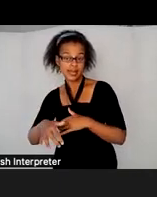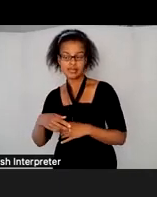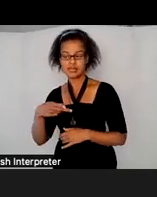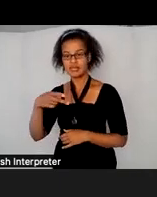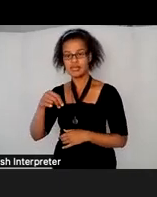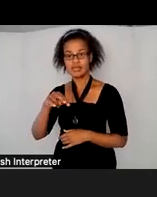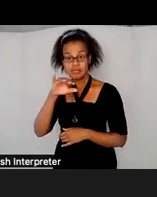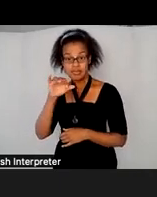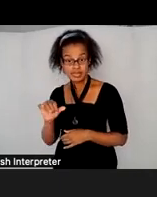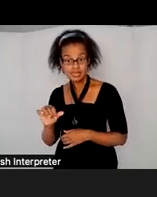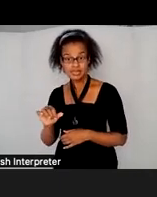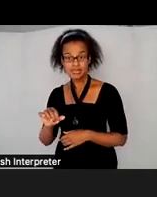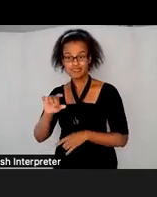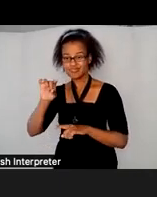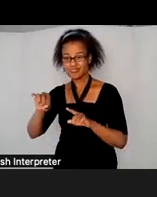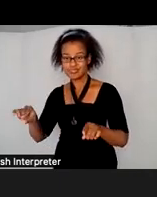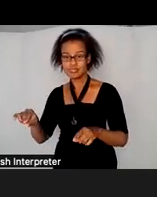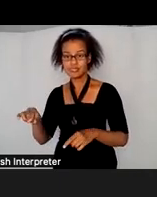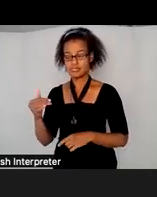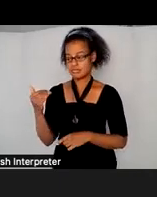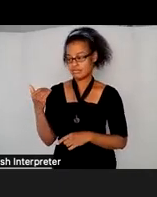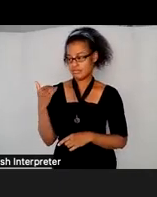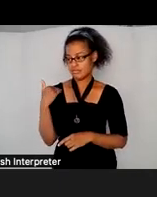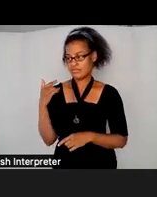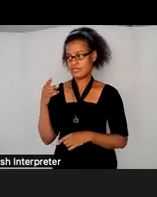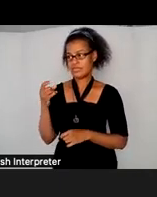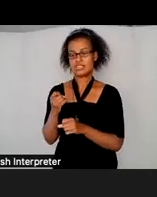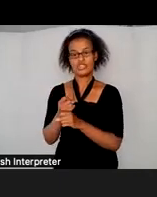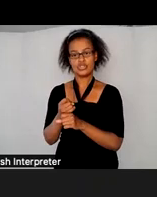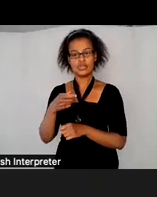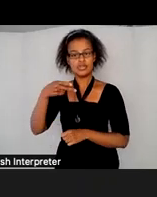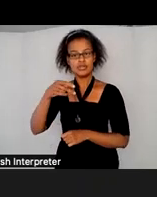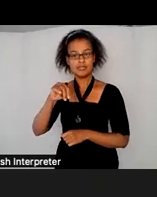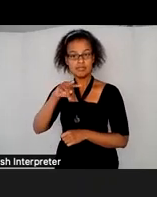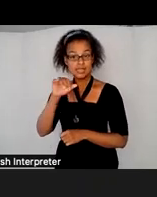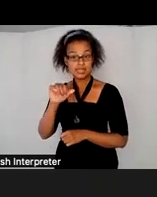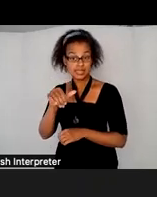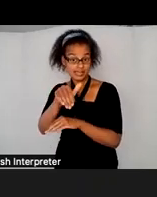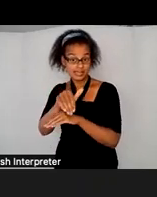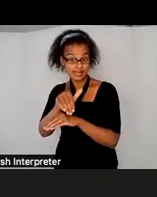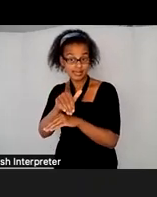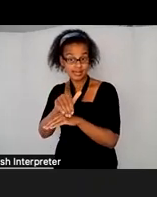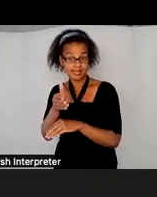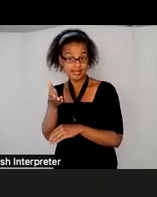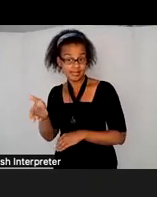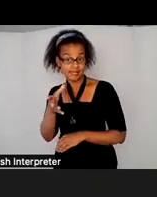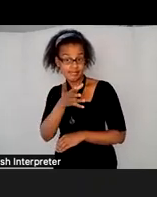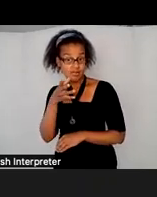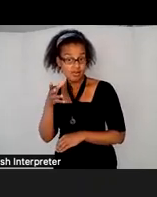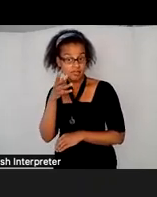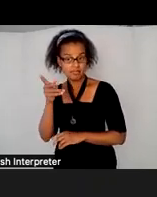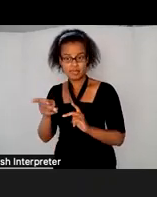This year we had our pizza night at the farm which was a huge success.